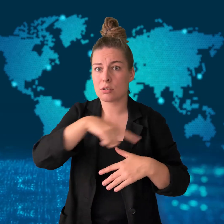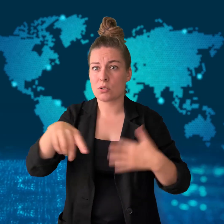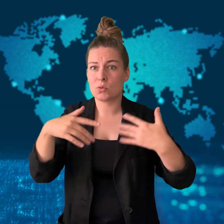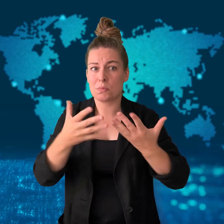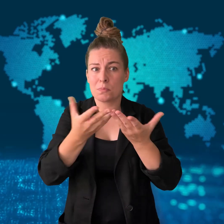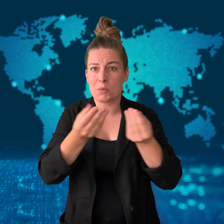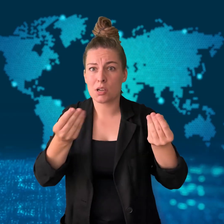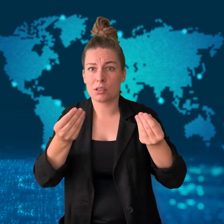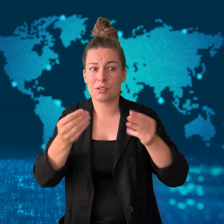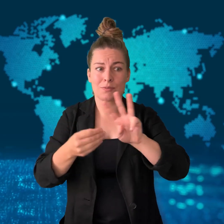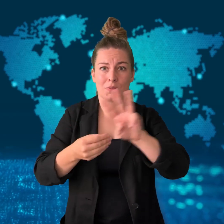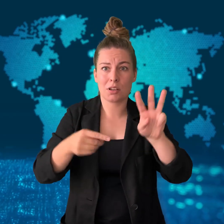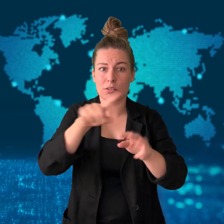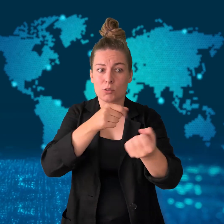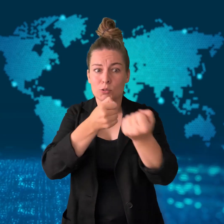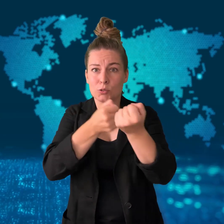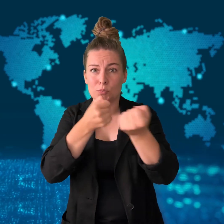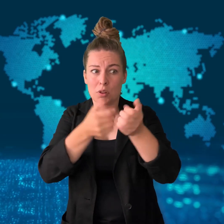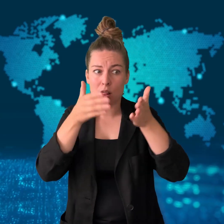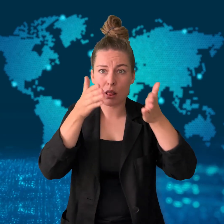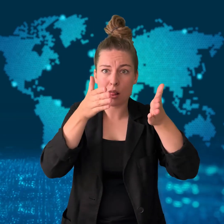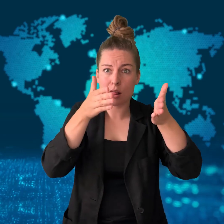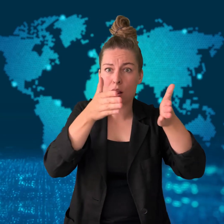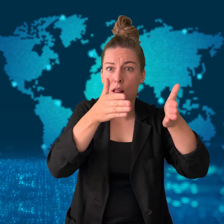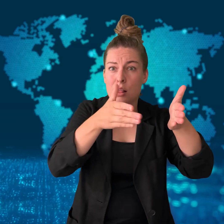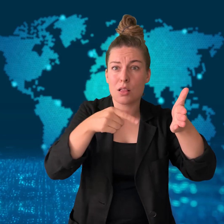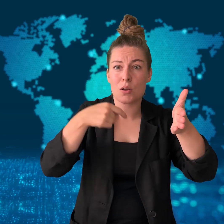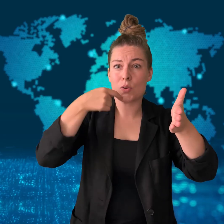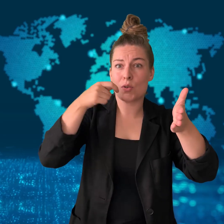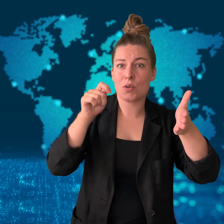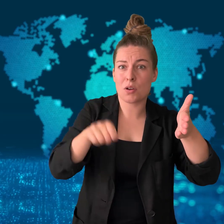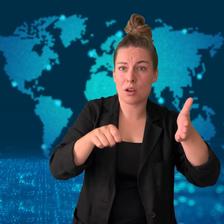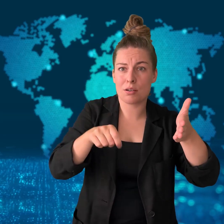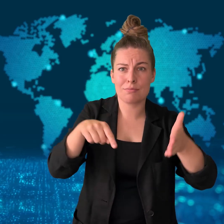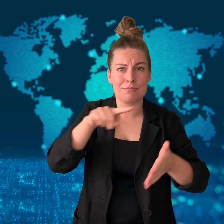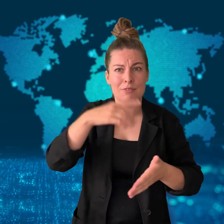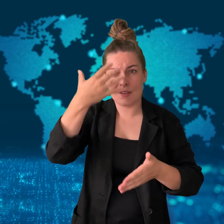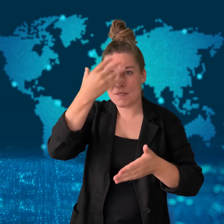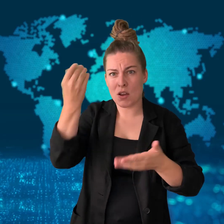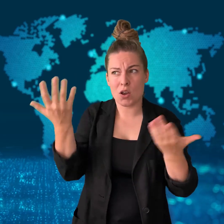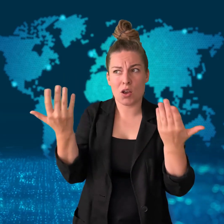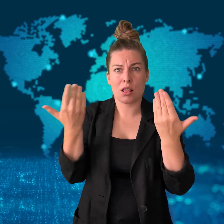hampering movement toward climate and economic justice